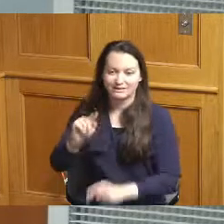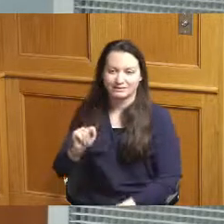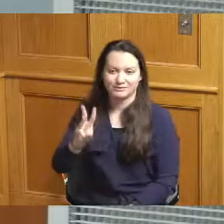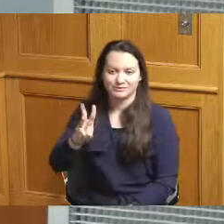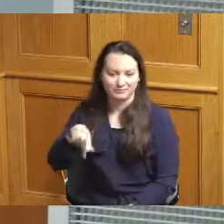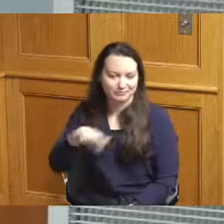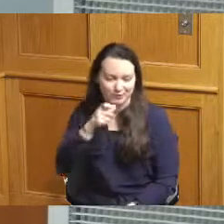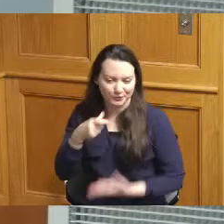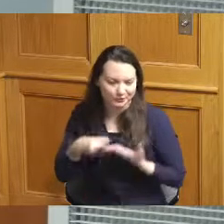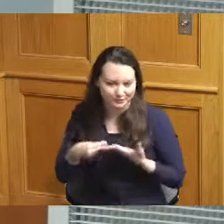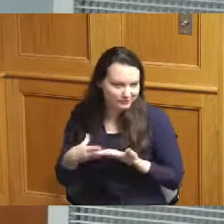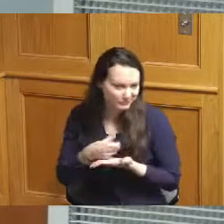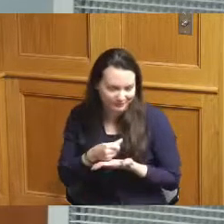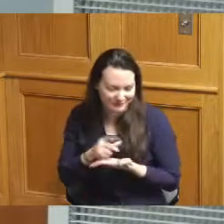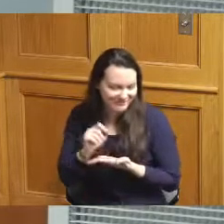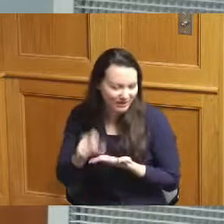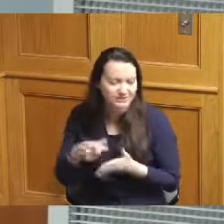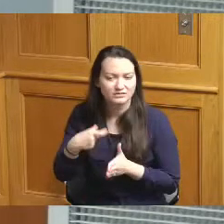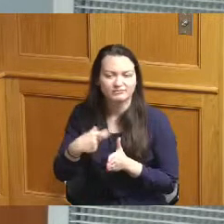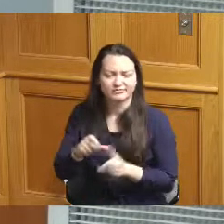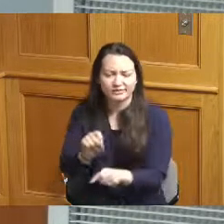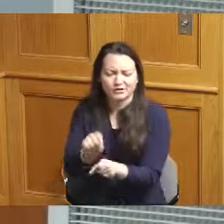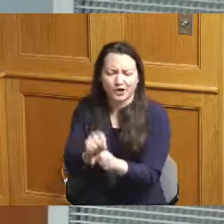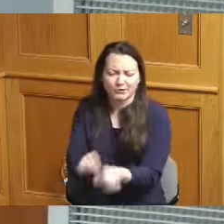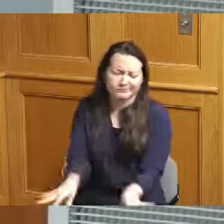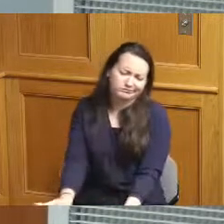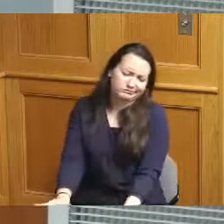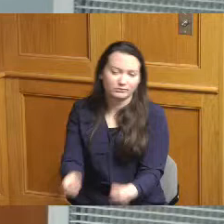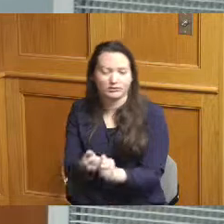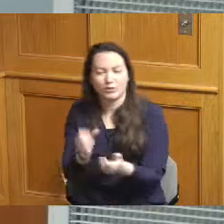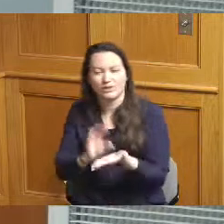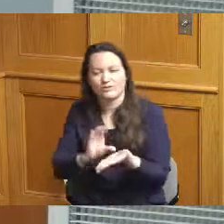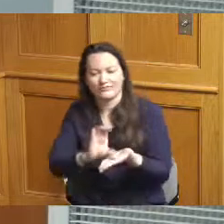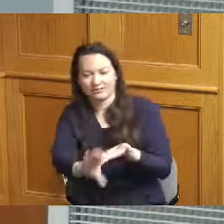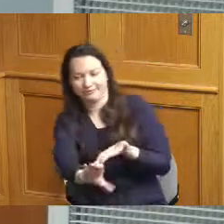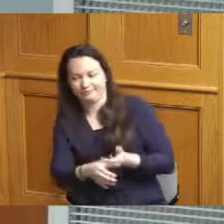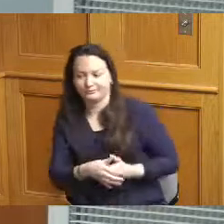don't collect an income tax so the jobs aren't as important to them as the investment so and also